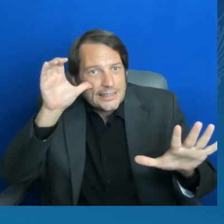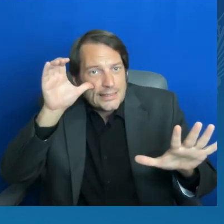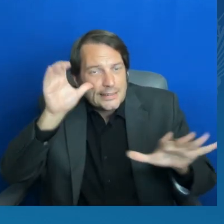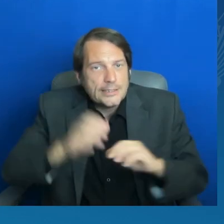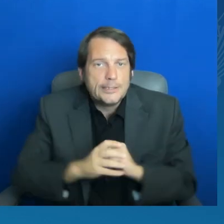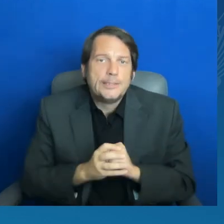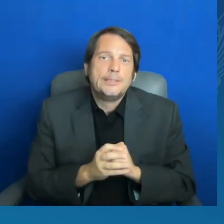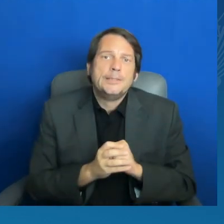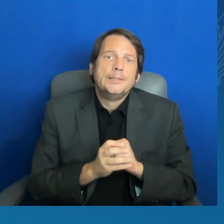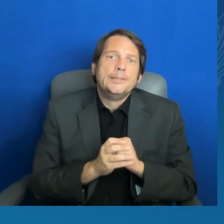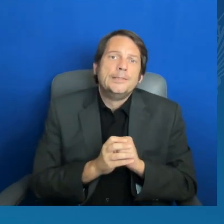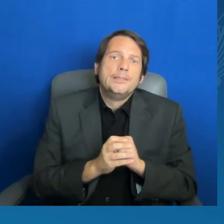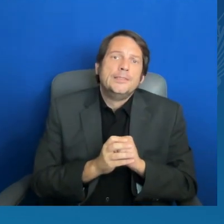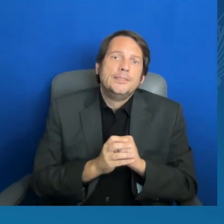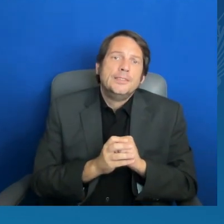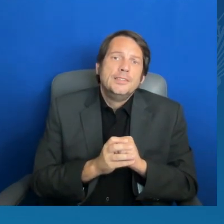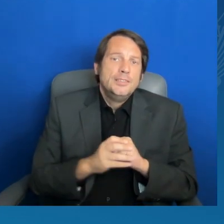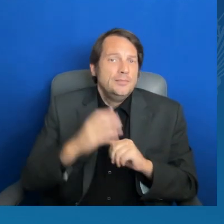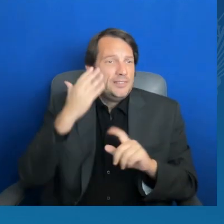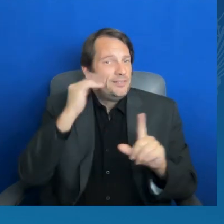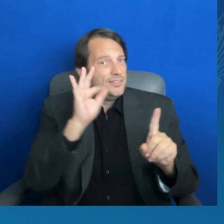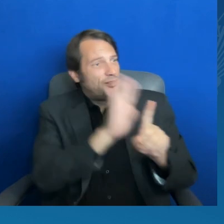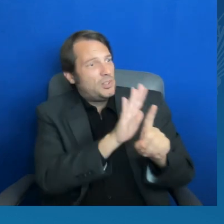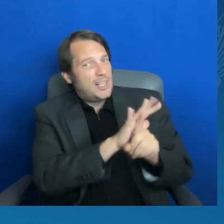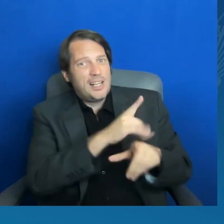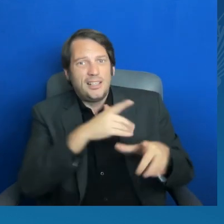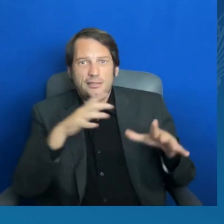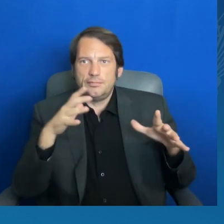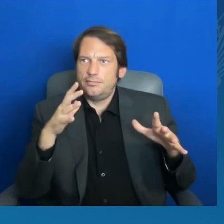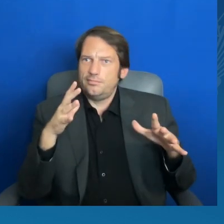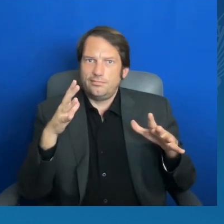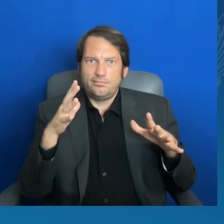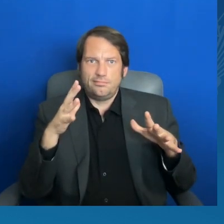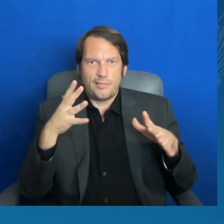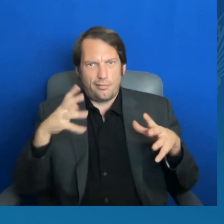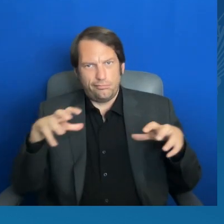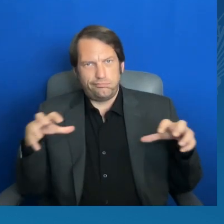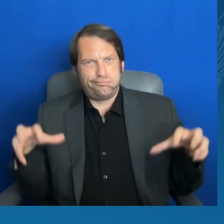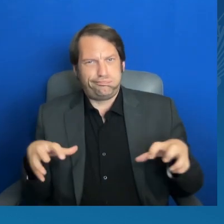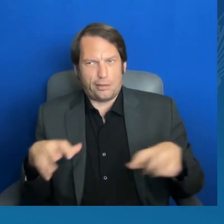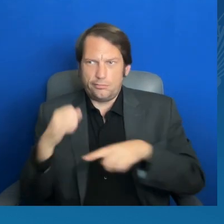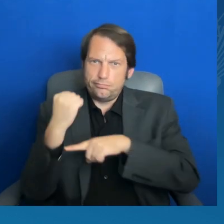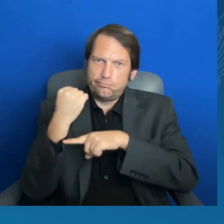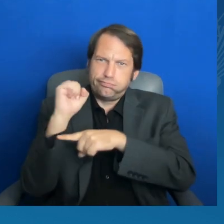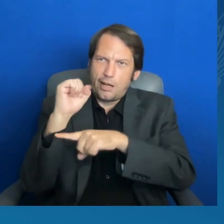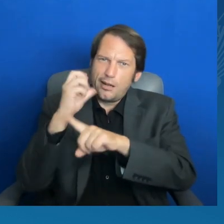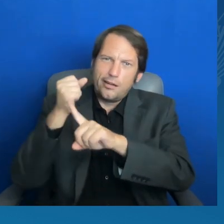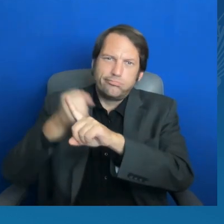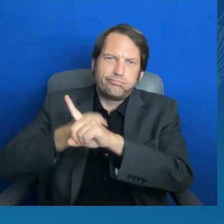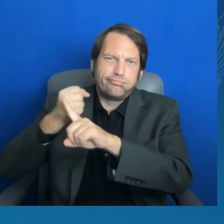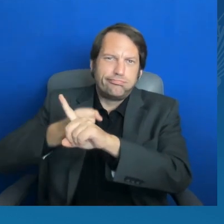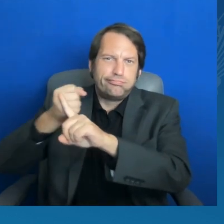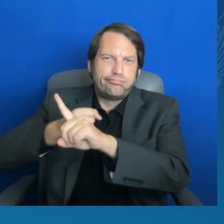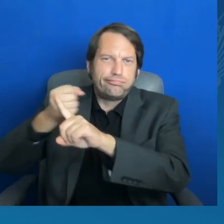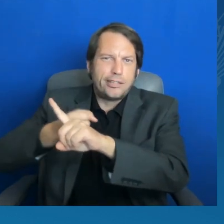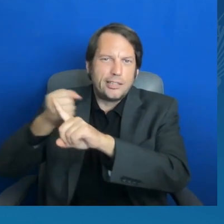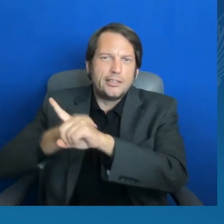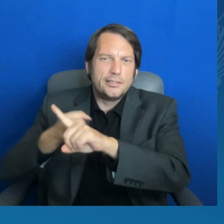to pass this historic legislation. But the President would tell you if you were here; I will tell you: It is historic and it is a drop in the bucket --